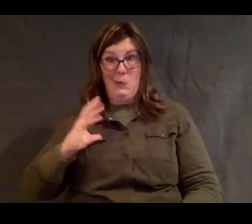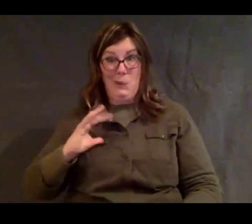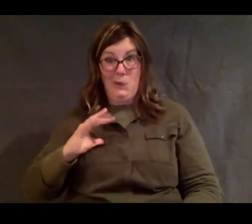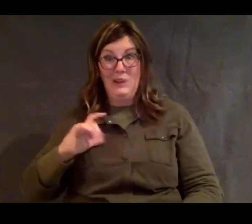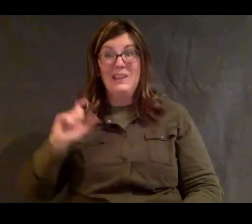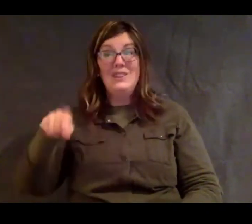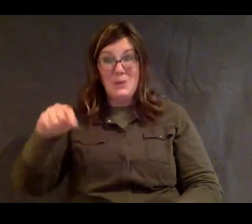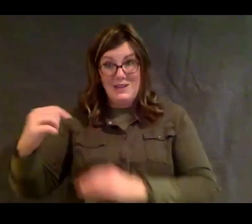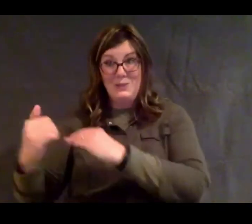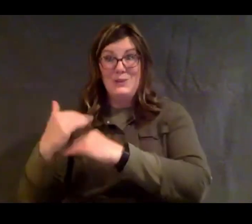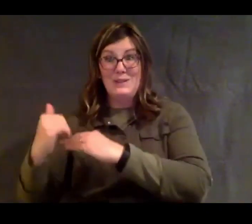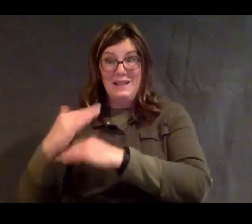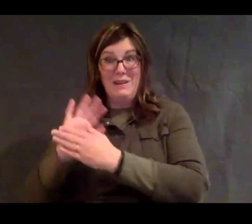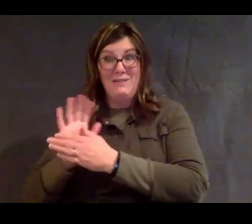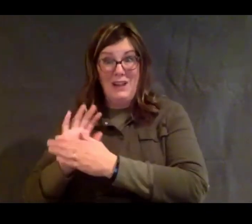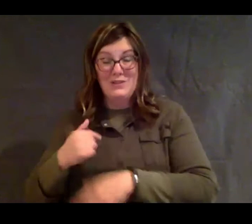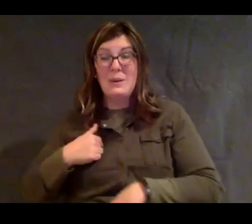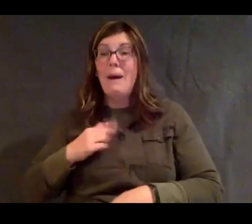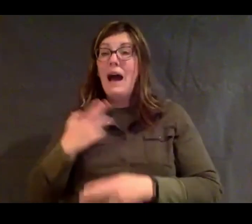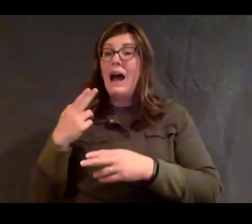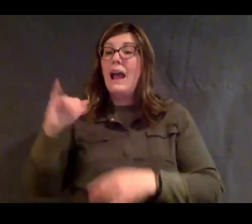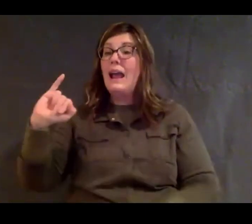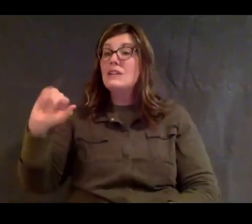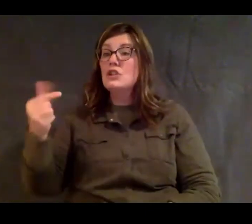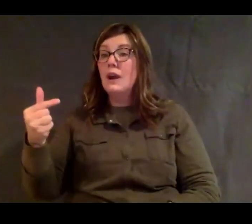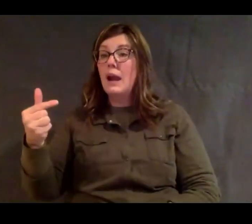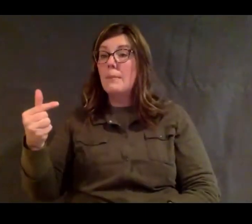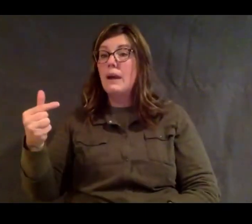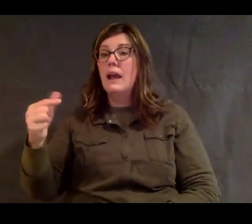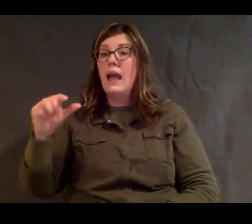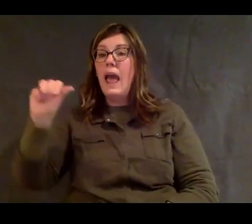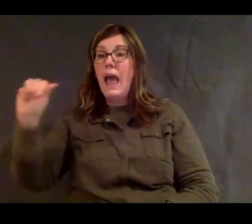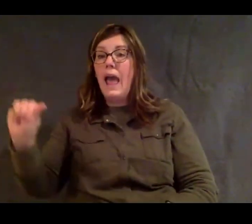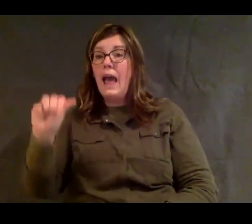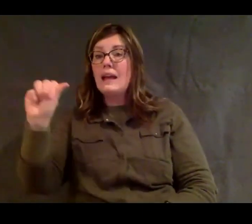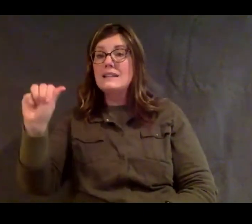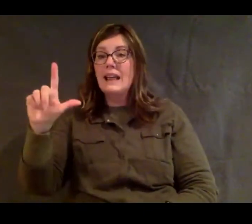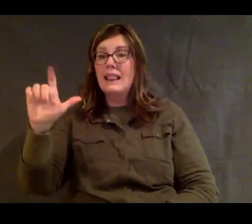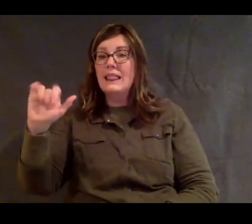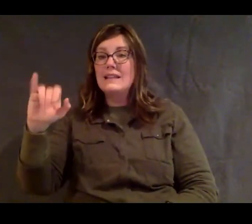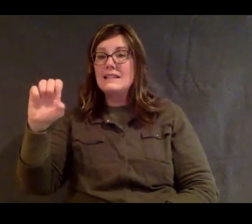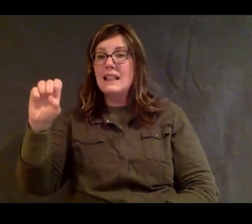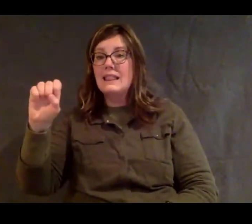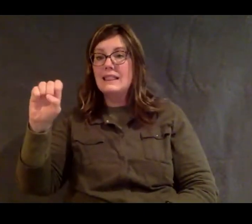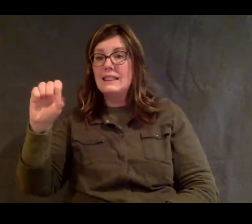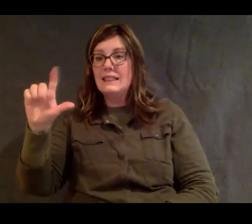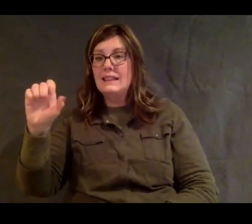my instagram is leslie at lesley harrod h-e-r-o-d same on twitter and then leslie